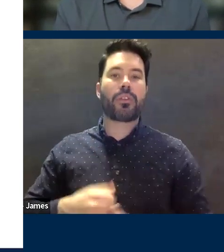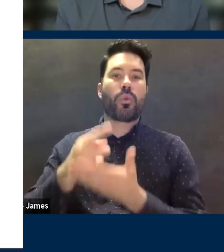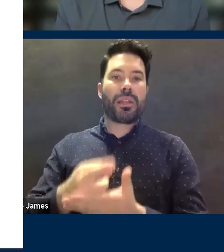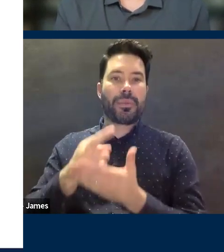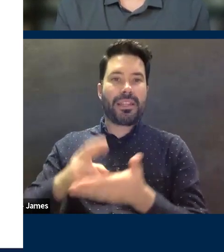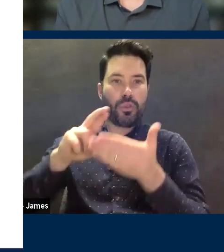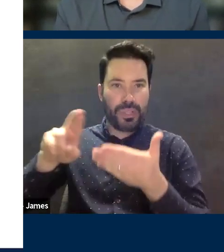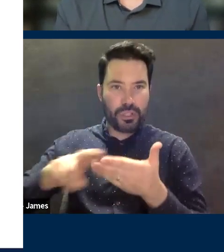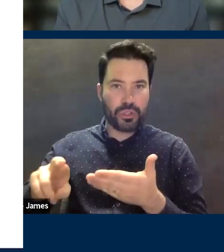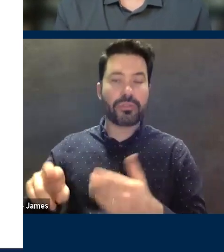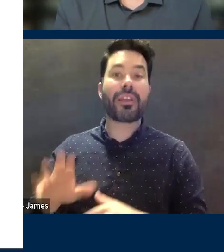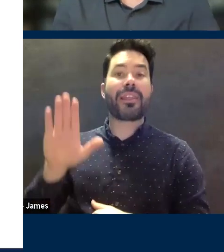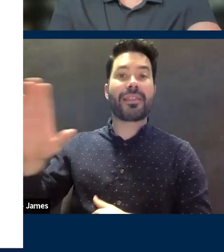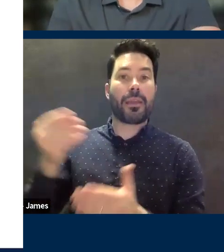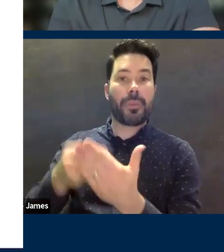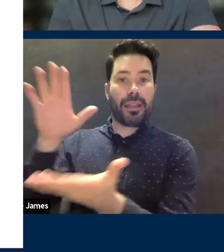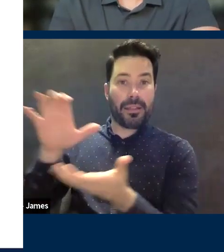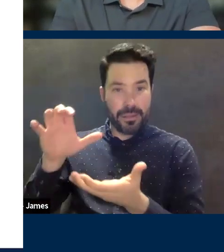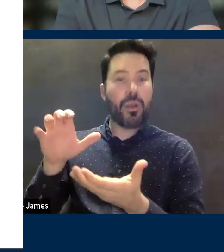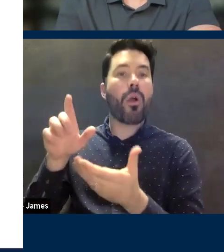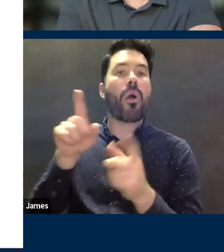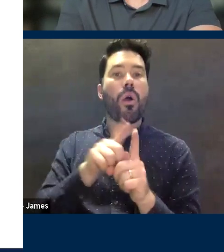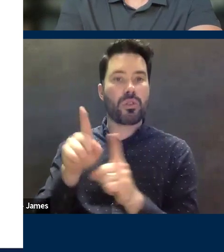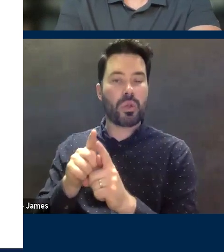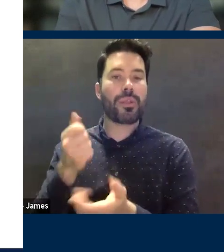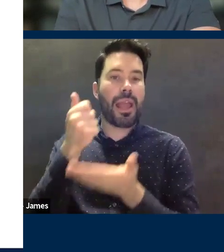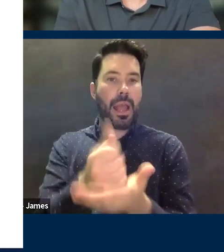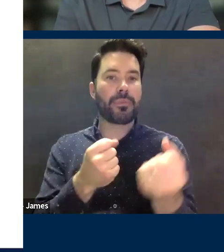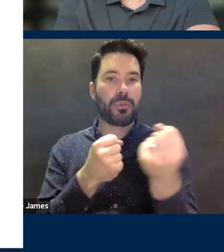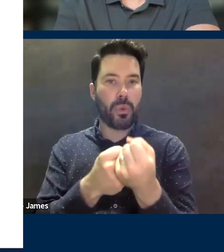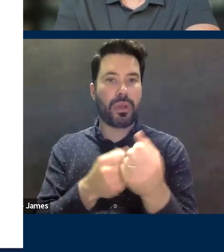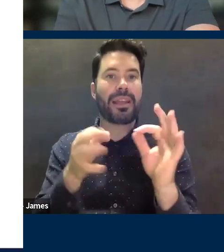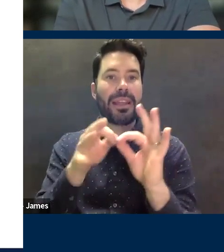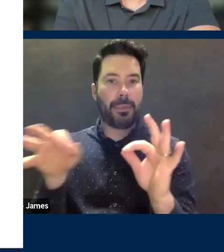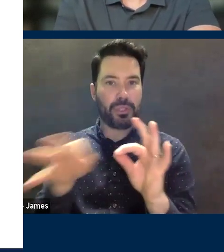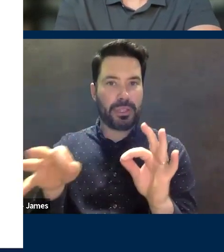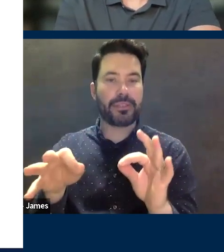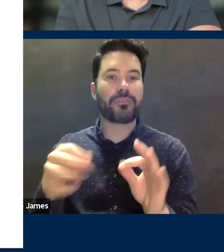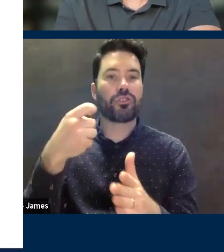and with their contribution they have also helped to support our captioning charges. Thank you.